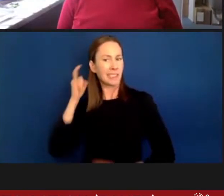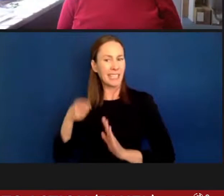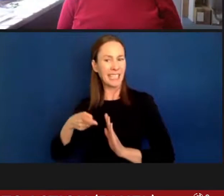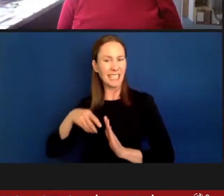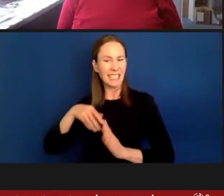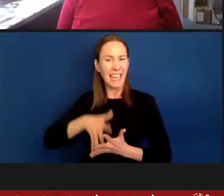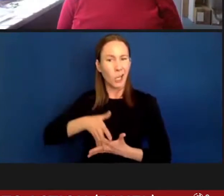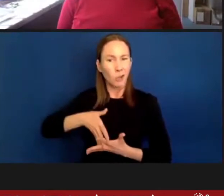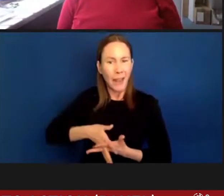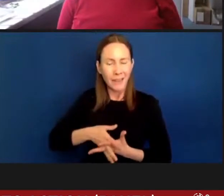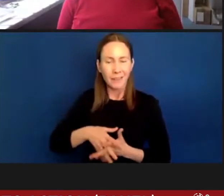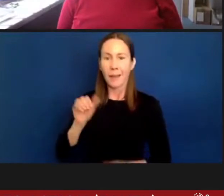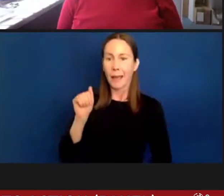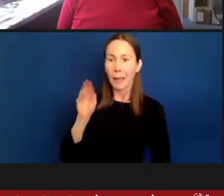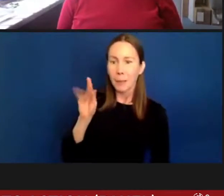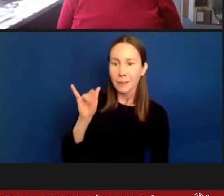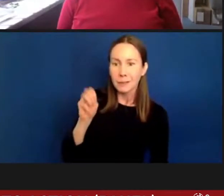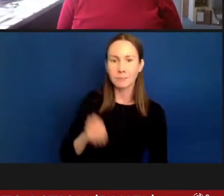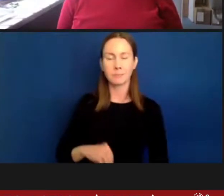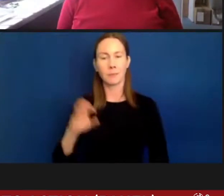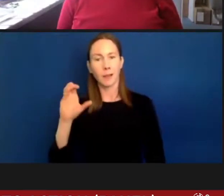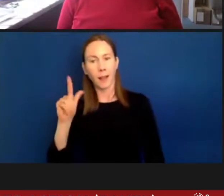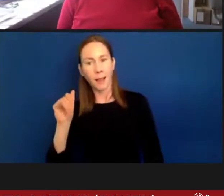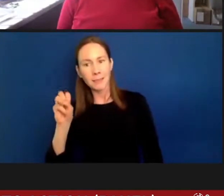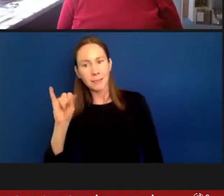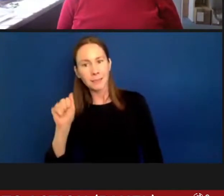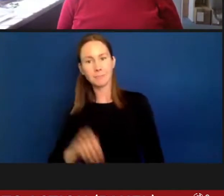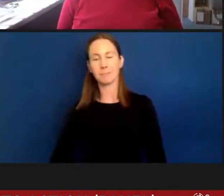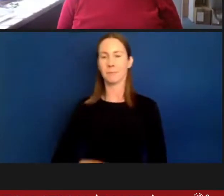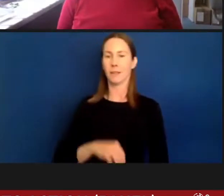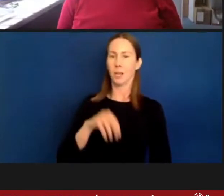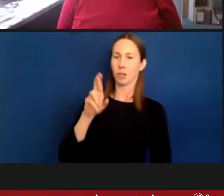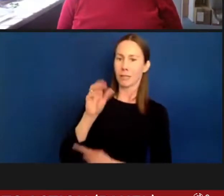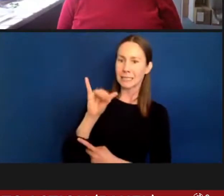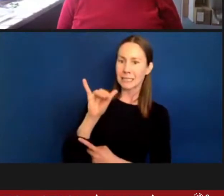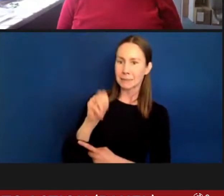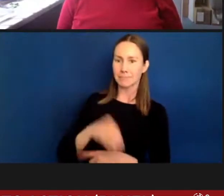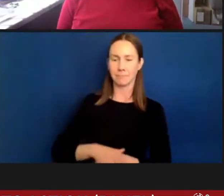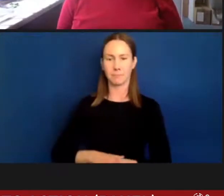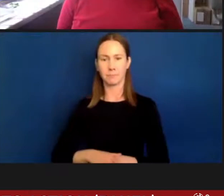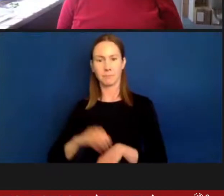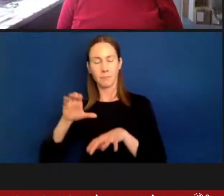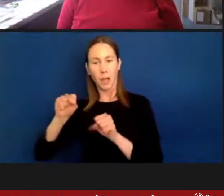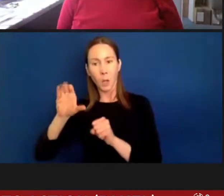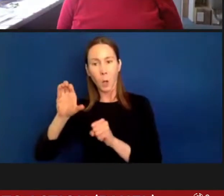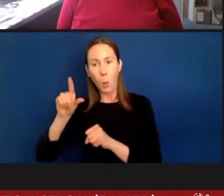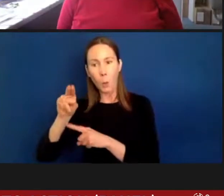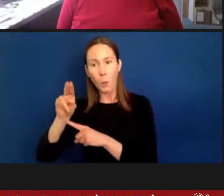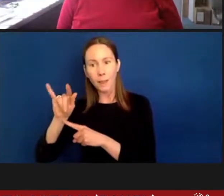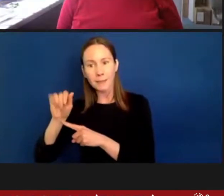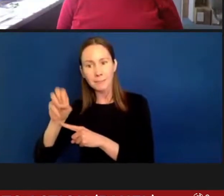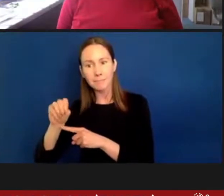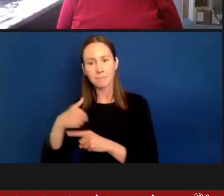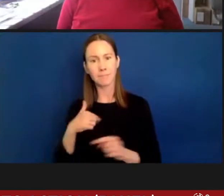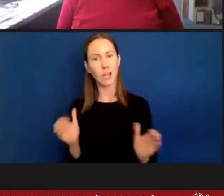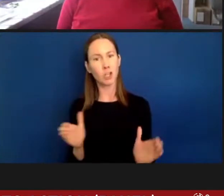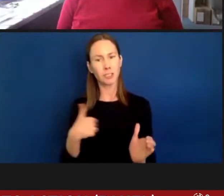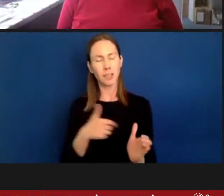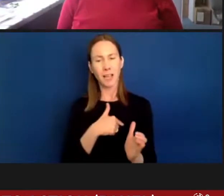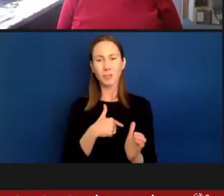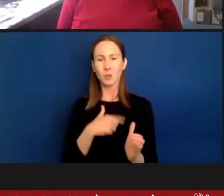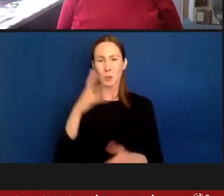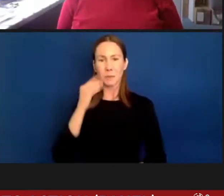And so, I really encourage us to go on a journey that is lifelong about addressing those.